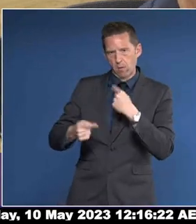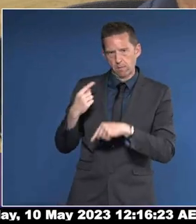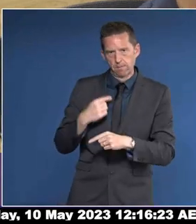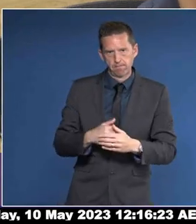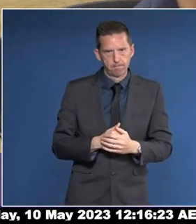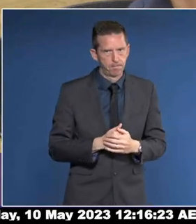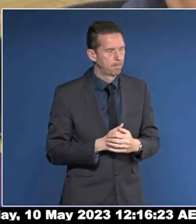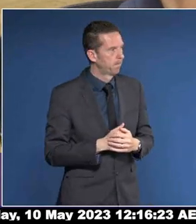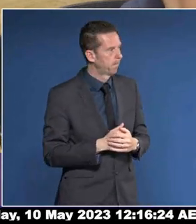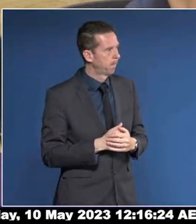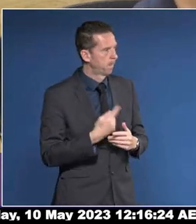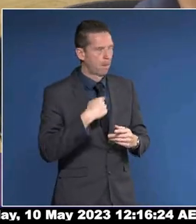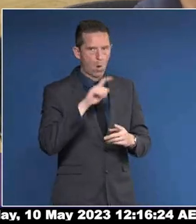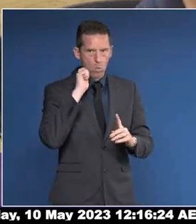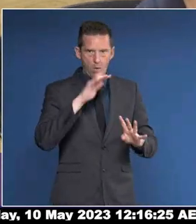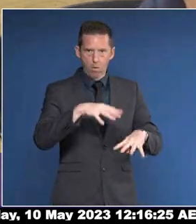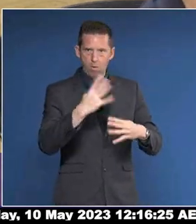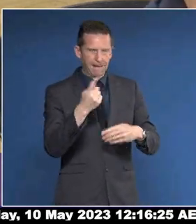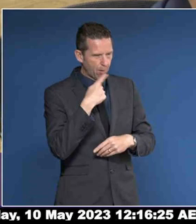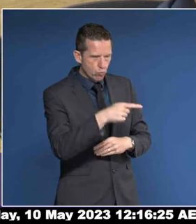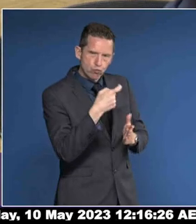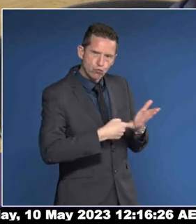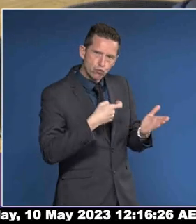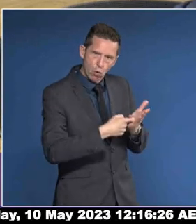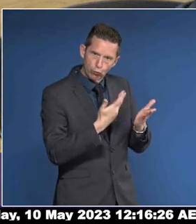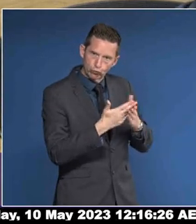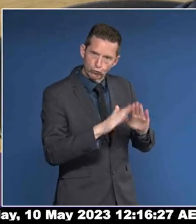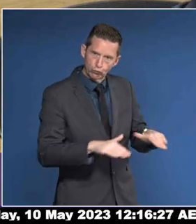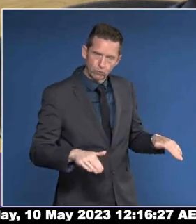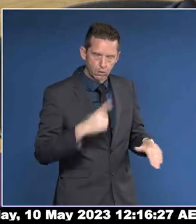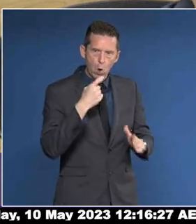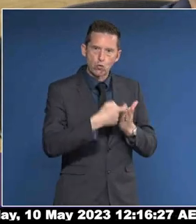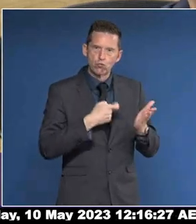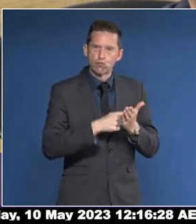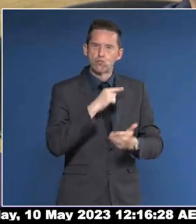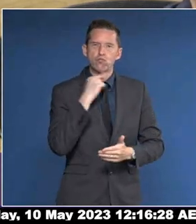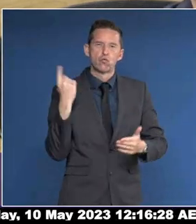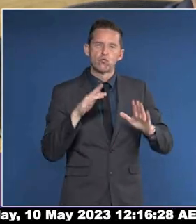Is this cruelty to children? It's called cruelty to children under 16. Yes. MS EASTMAN: It's just coming up on the screen.